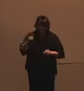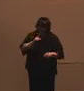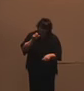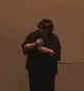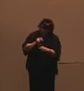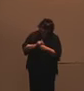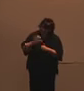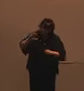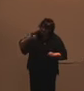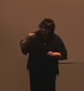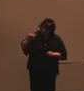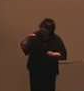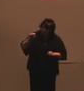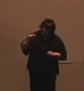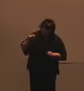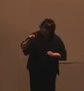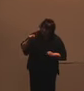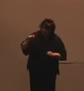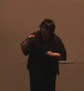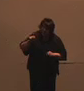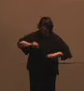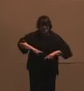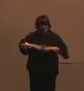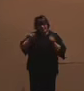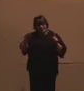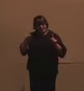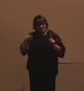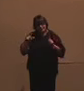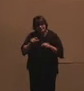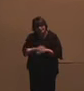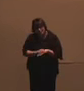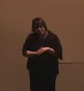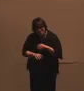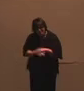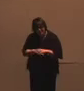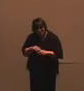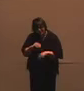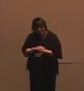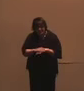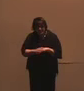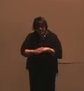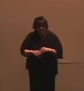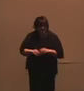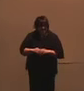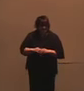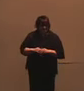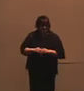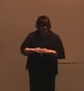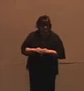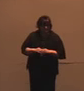But it is a really comfortable house. And this is my office.